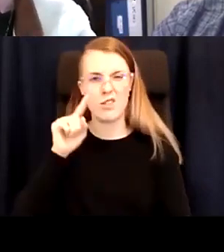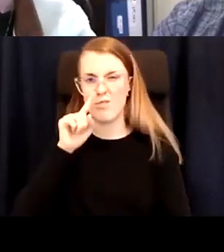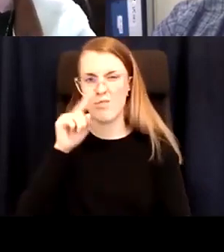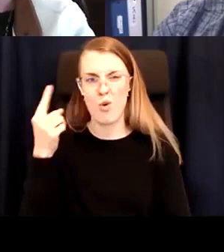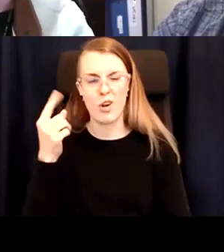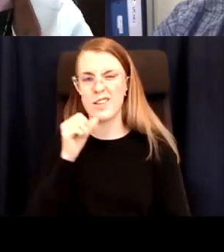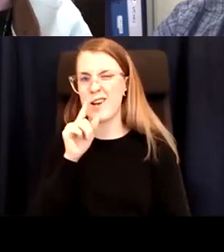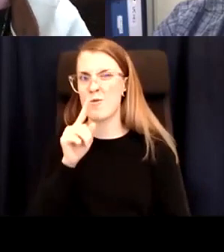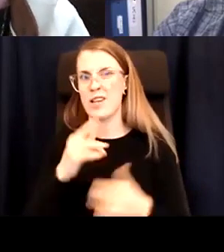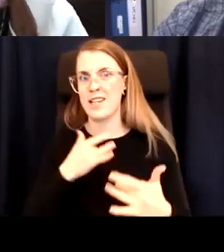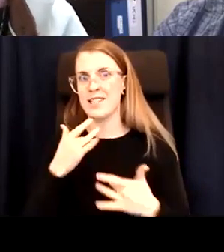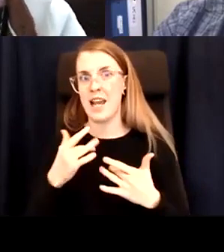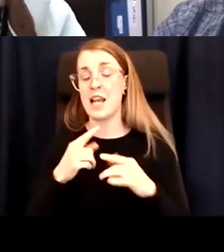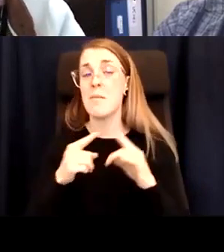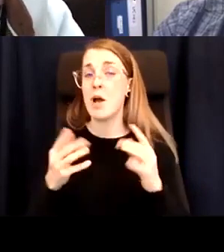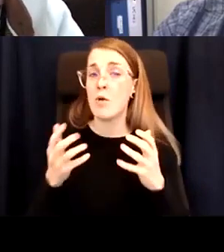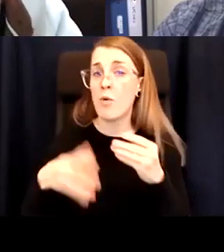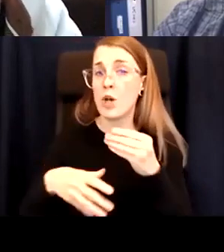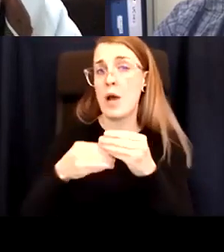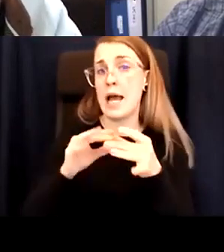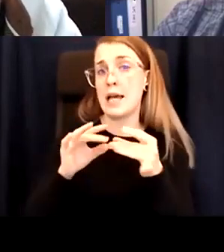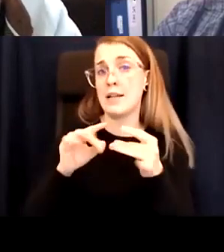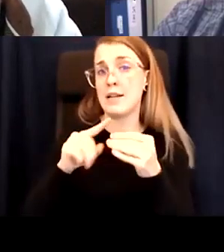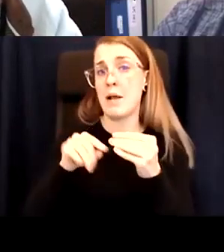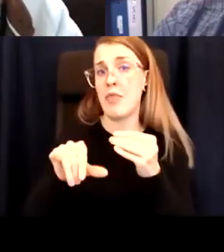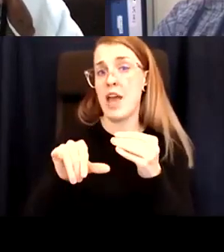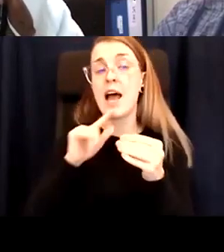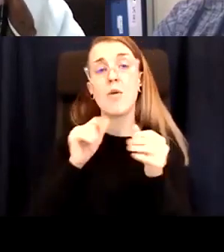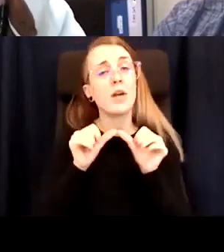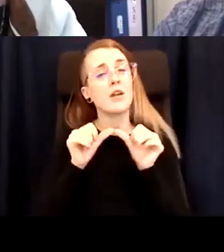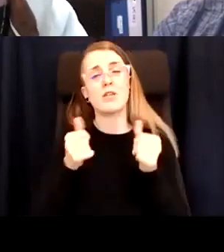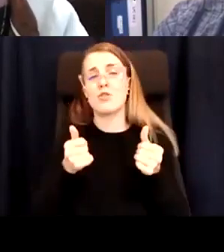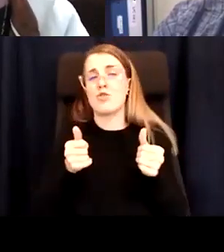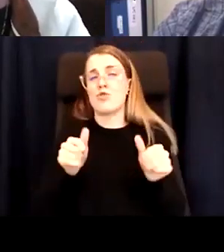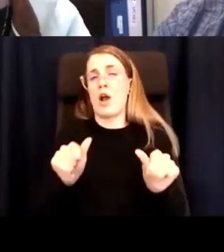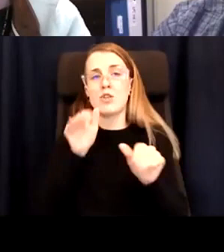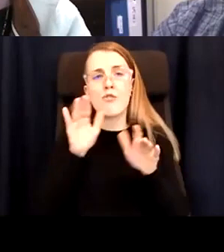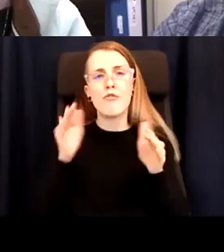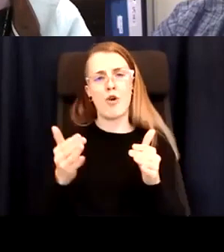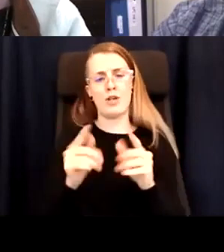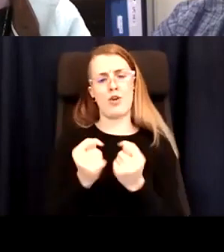So what I would like to say about that is we kept trying to focus our team on why we were doing this.